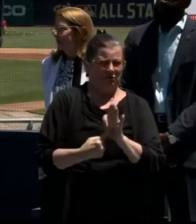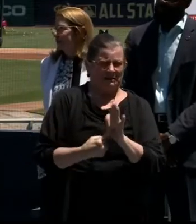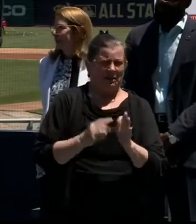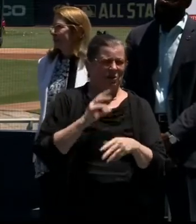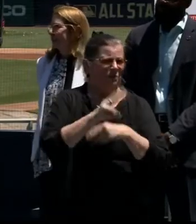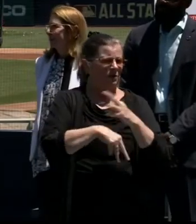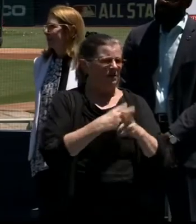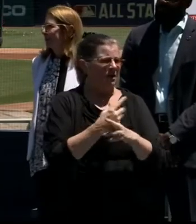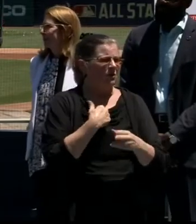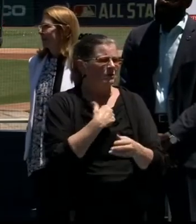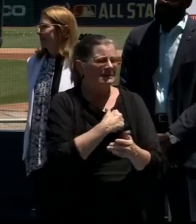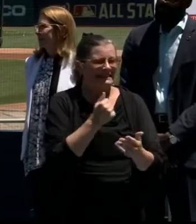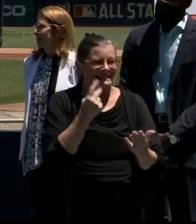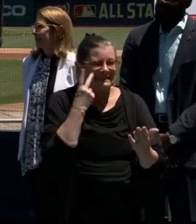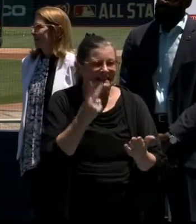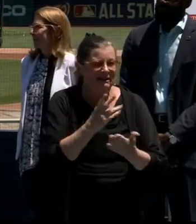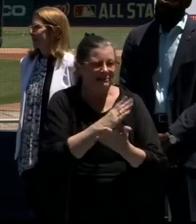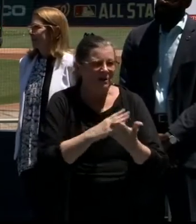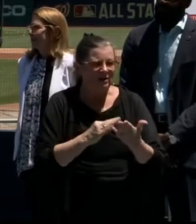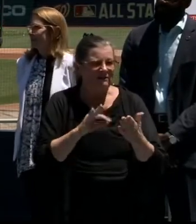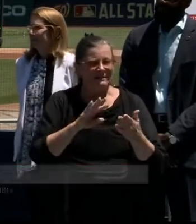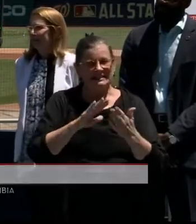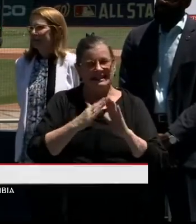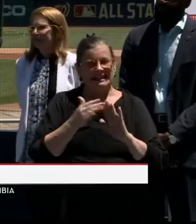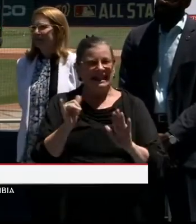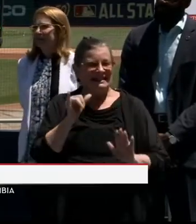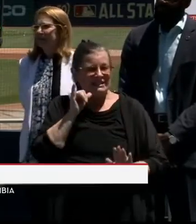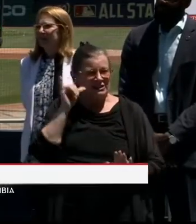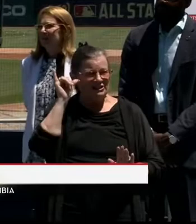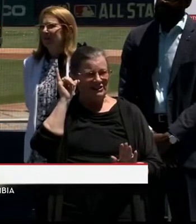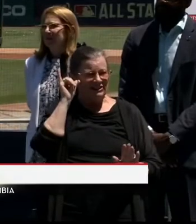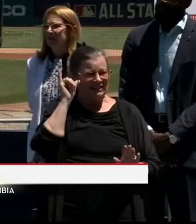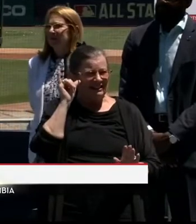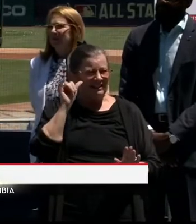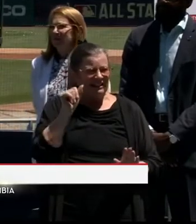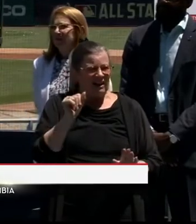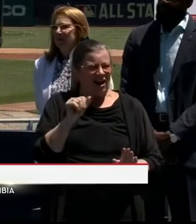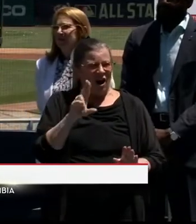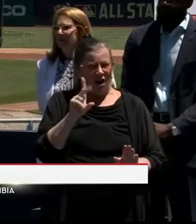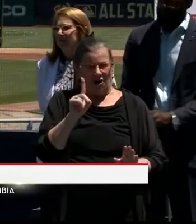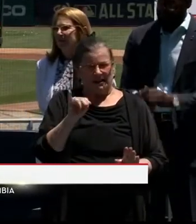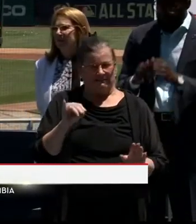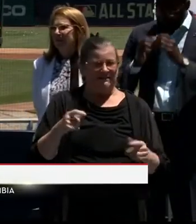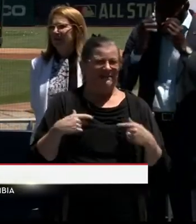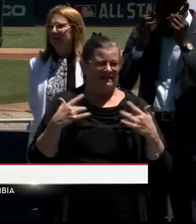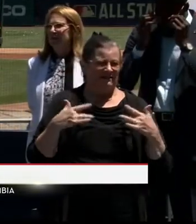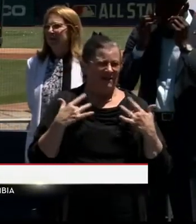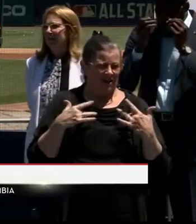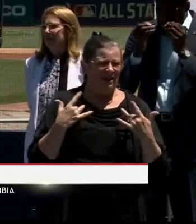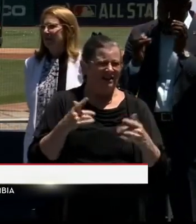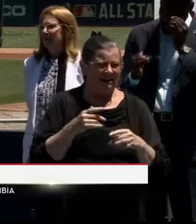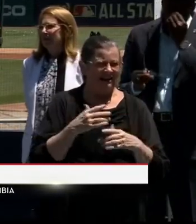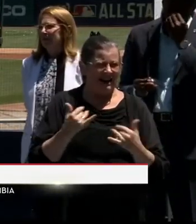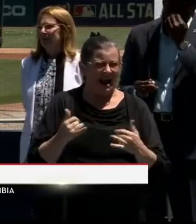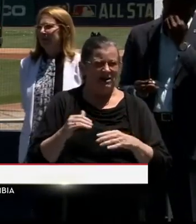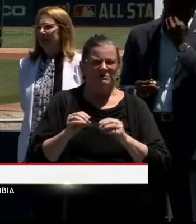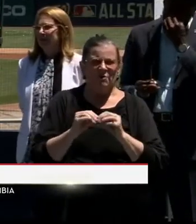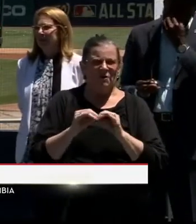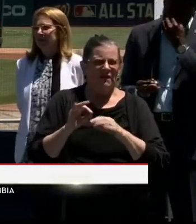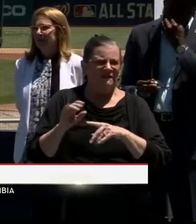IN YESTERDAY AT AUDI FIELD THAT HAD BEEN INDUSTRIAL BUT NOW HAVE DIFFERENT USES ARE SHOWING UP VERY NICELY.